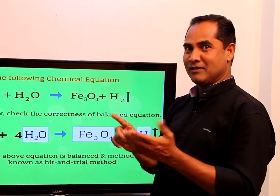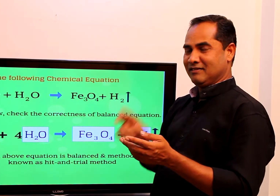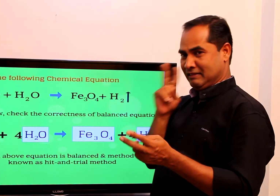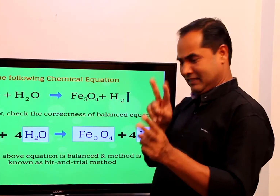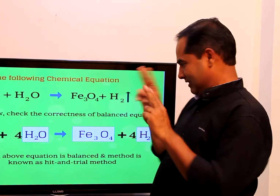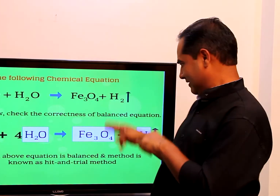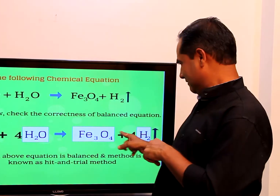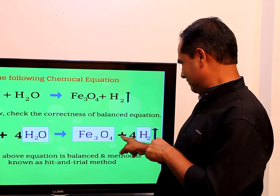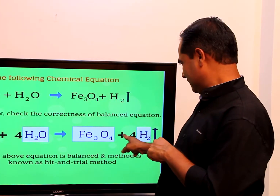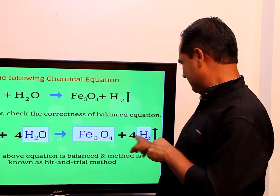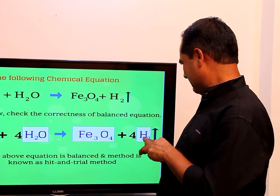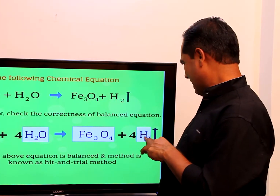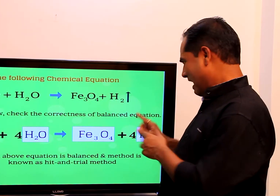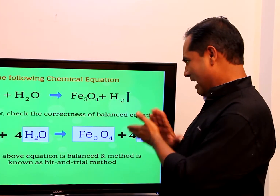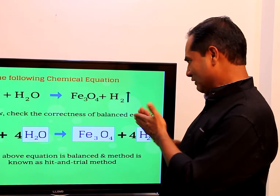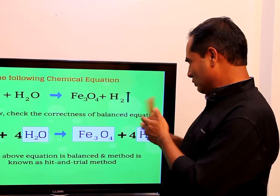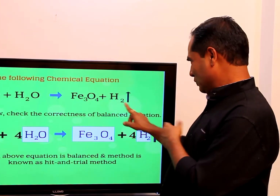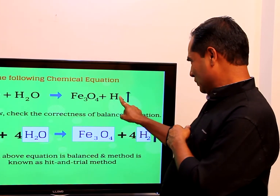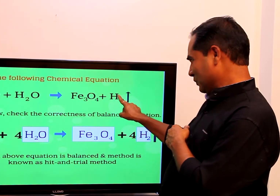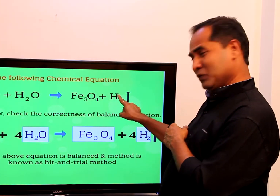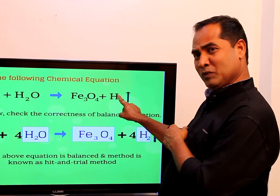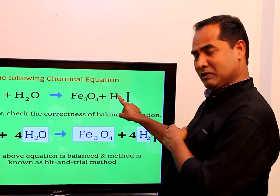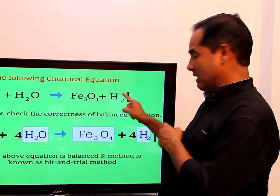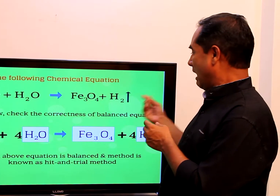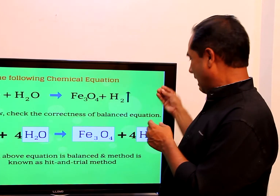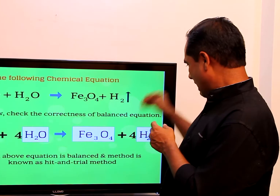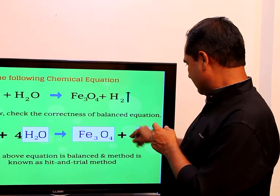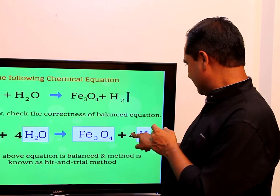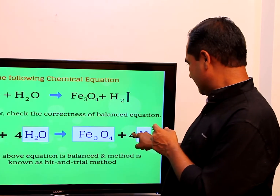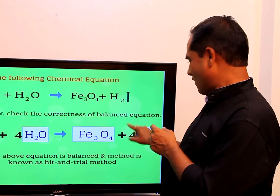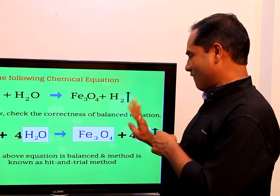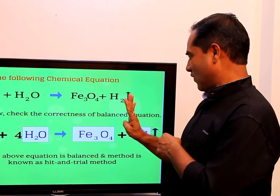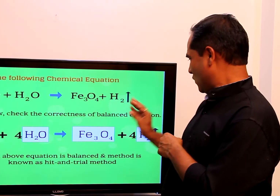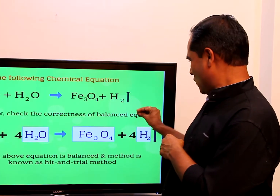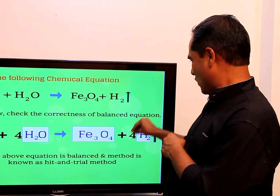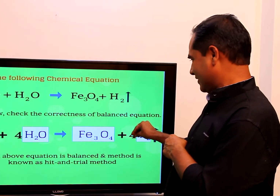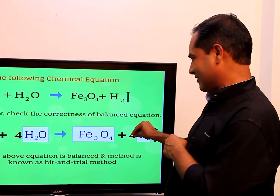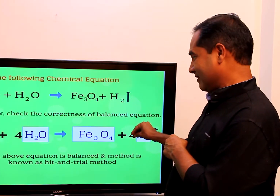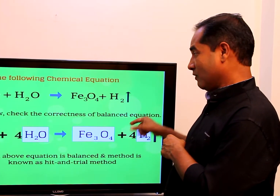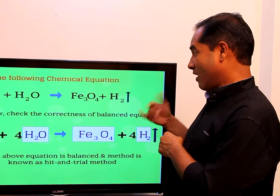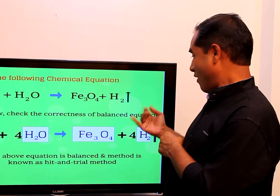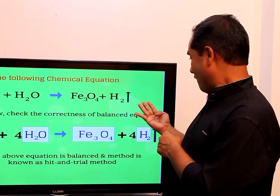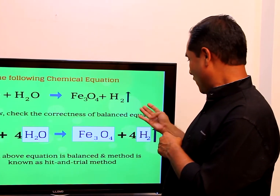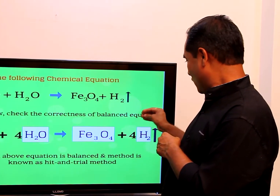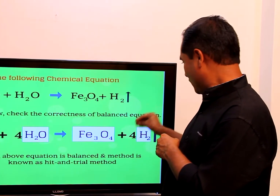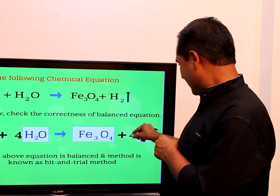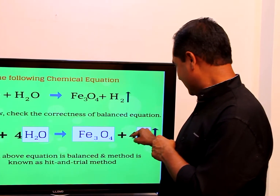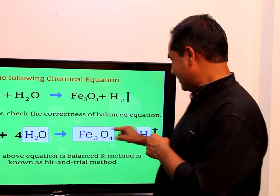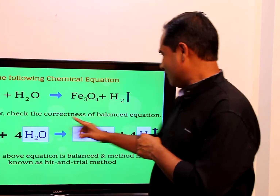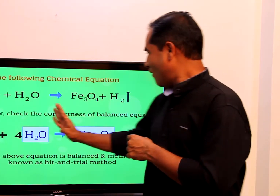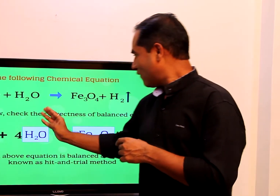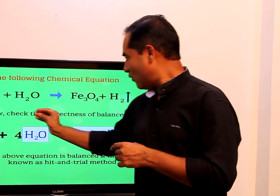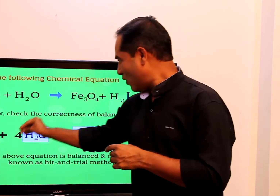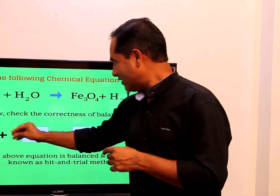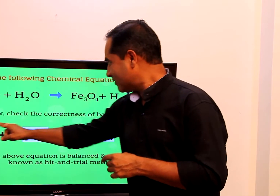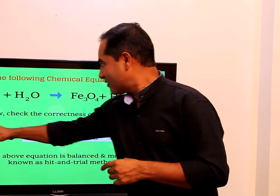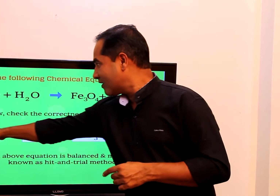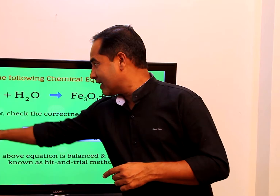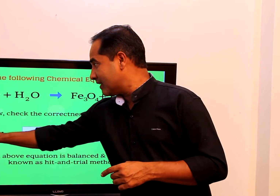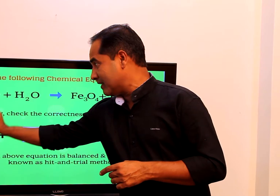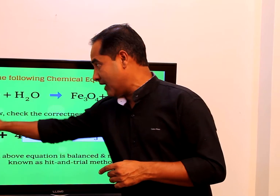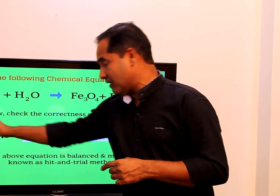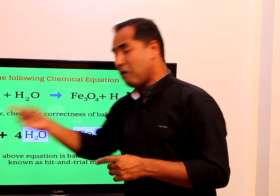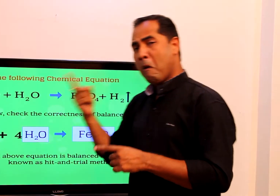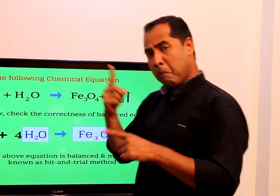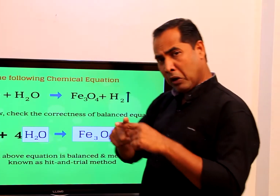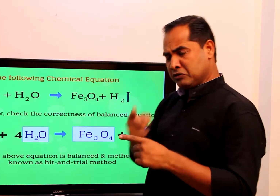Now we have to balance this. So we add a 4 to right-hand side as well.